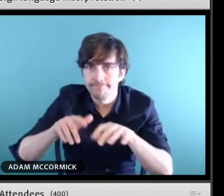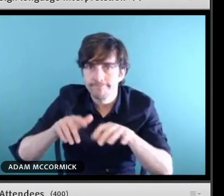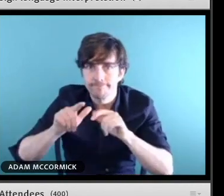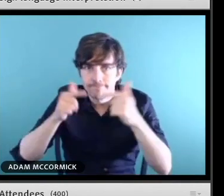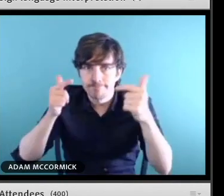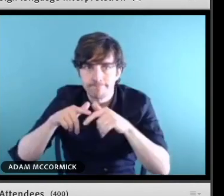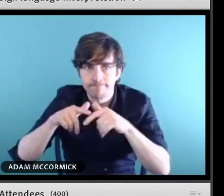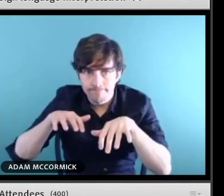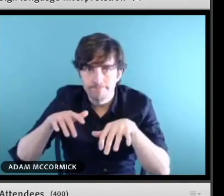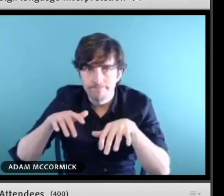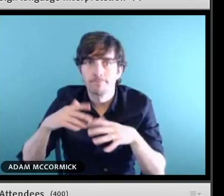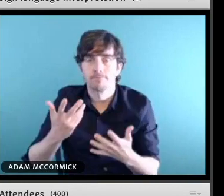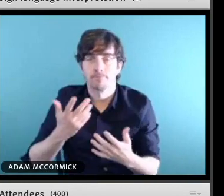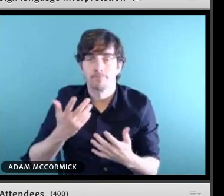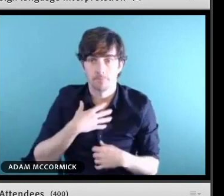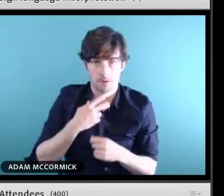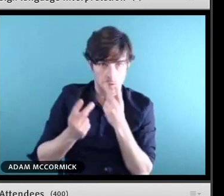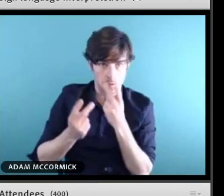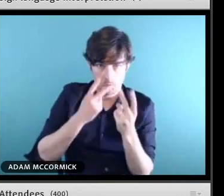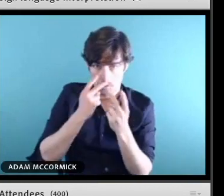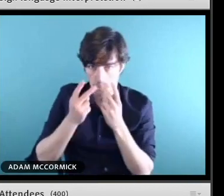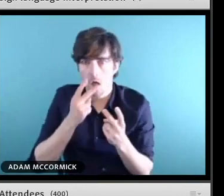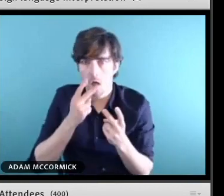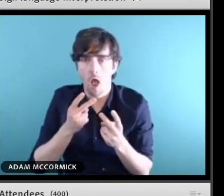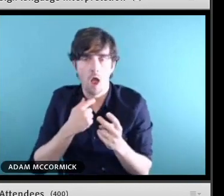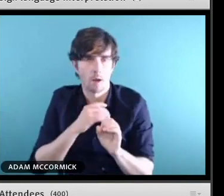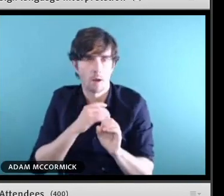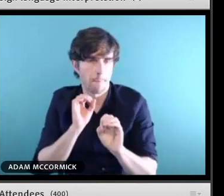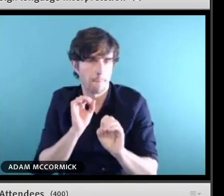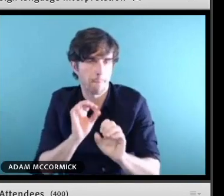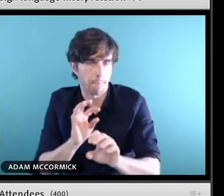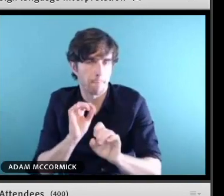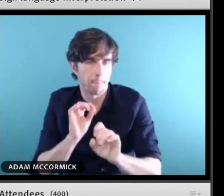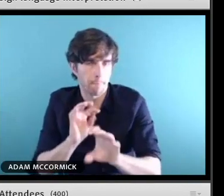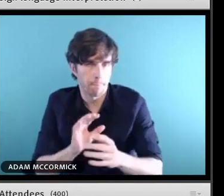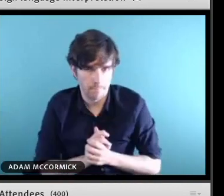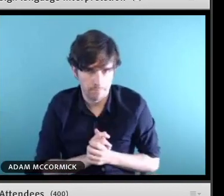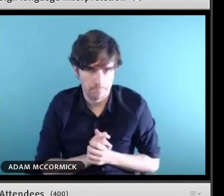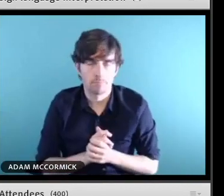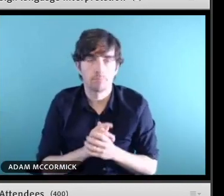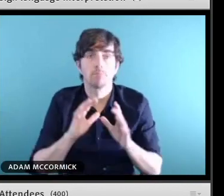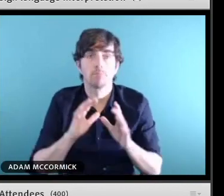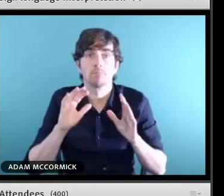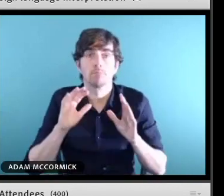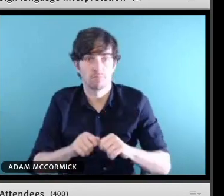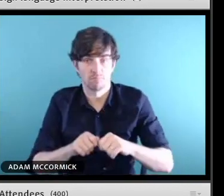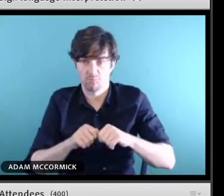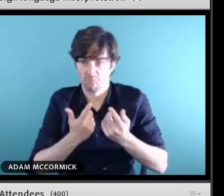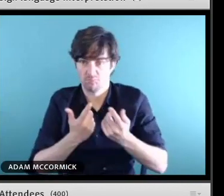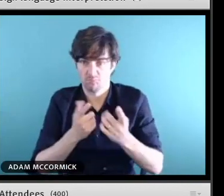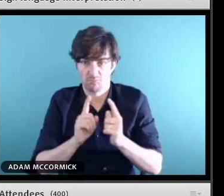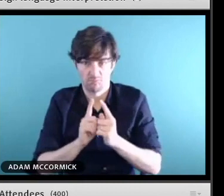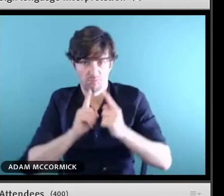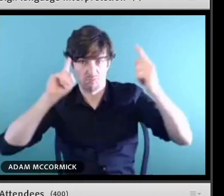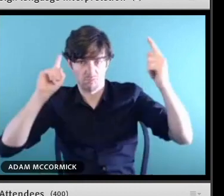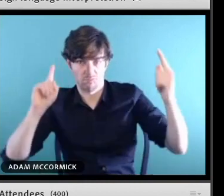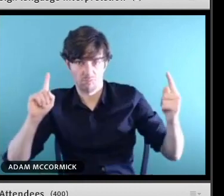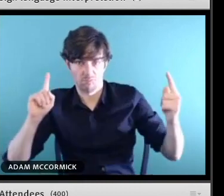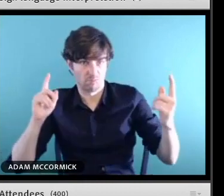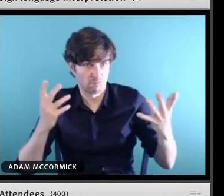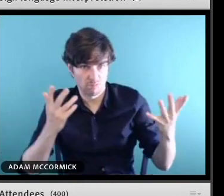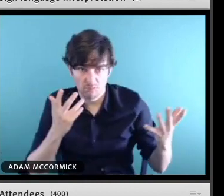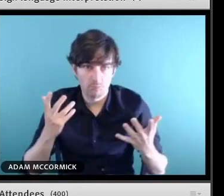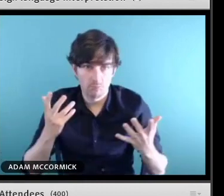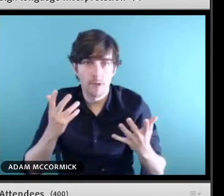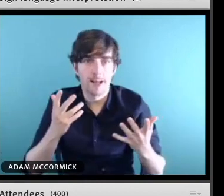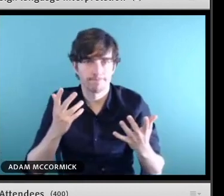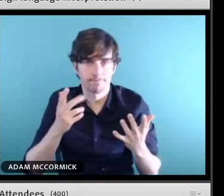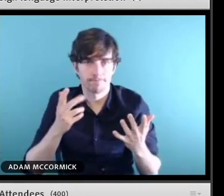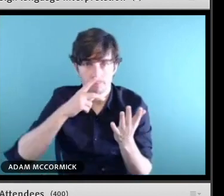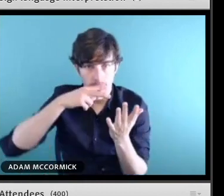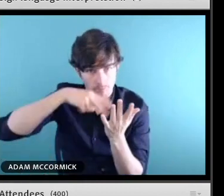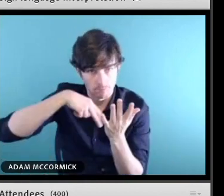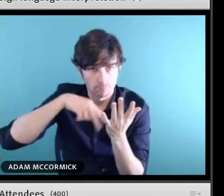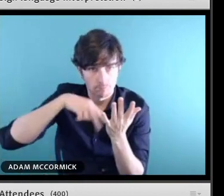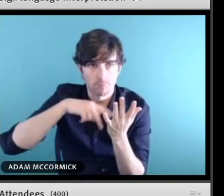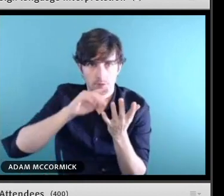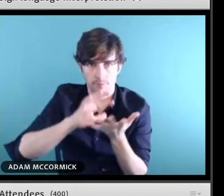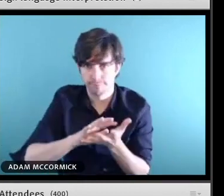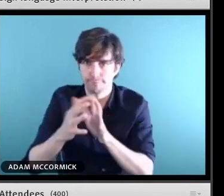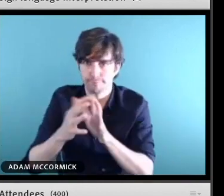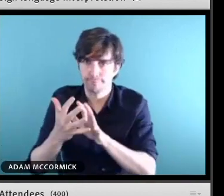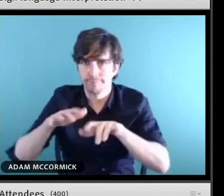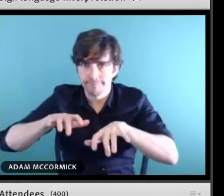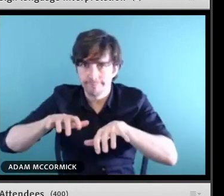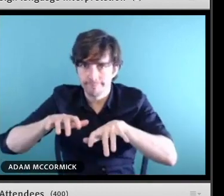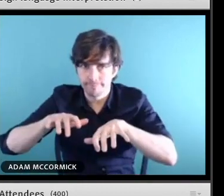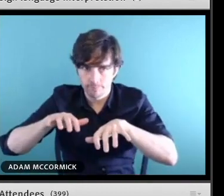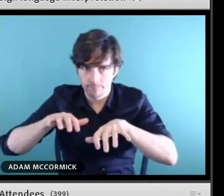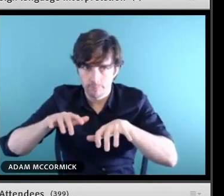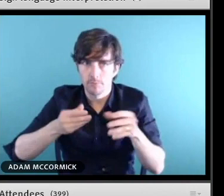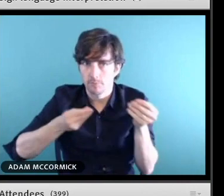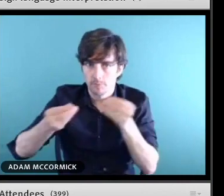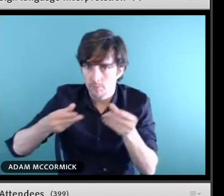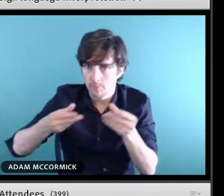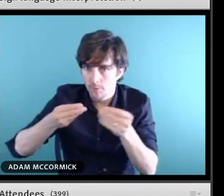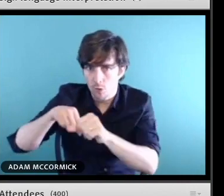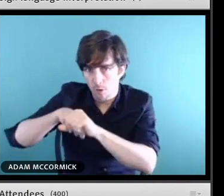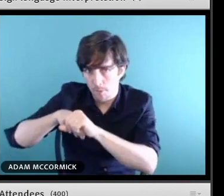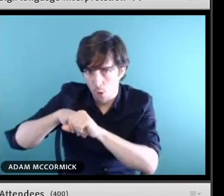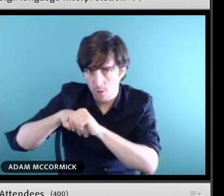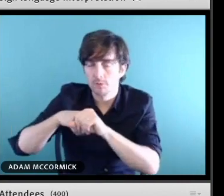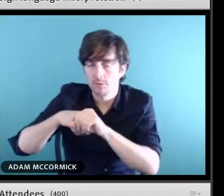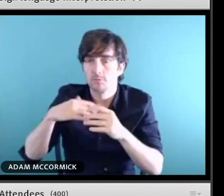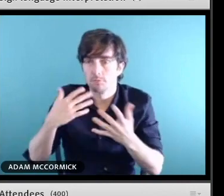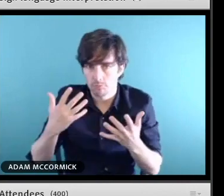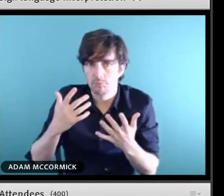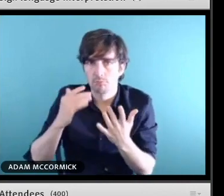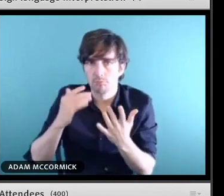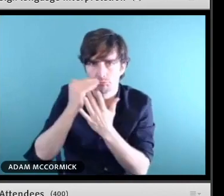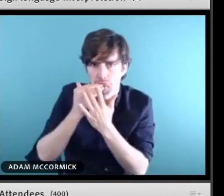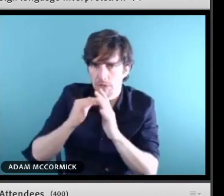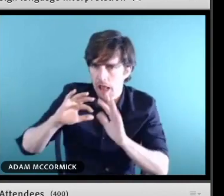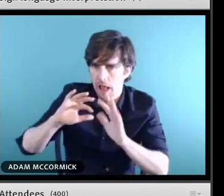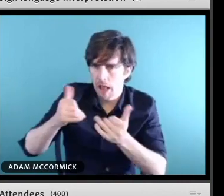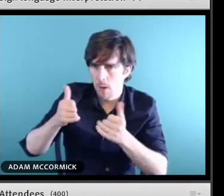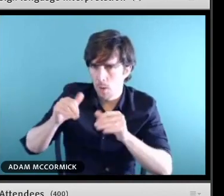face to face for outreach for our digital literacy. Next. We're having information